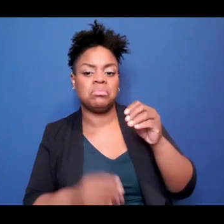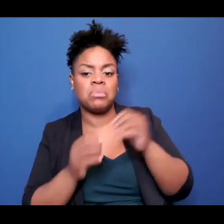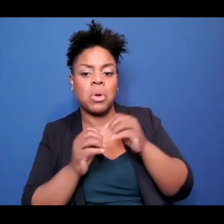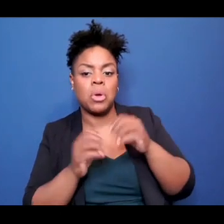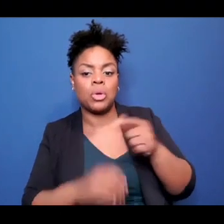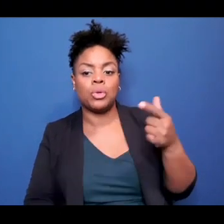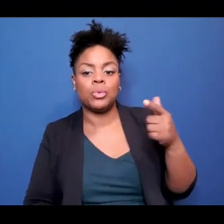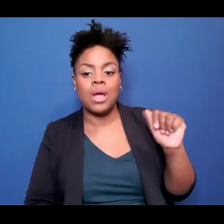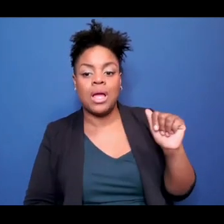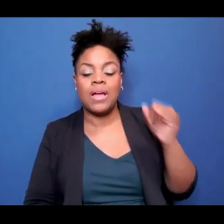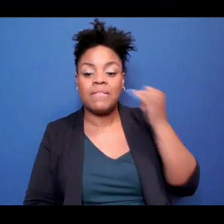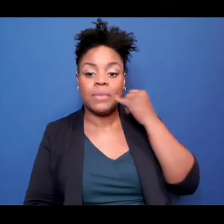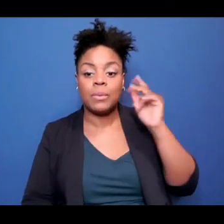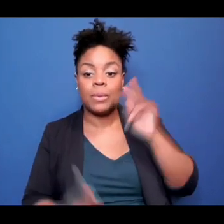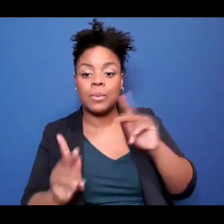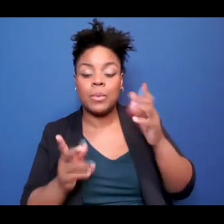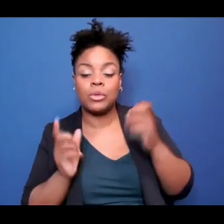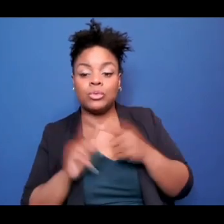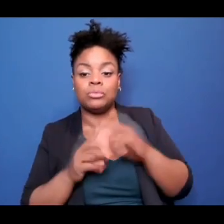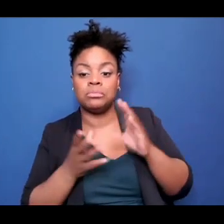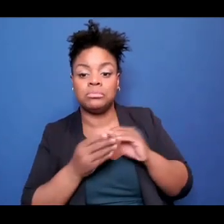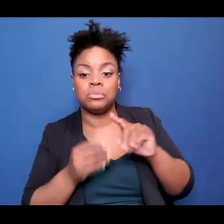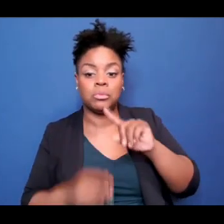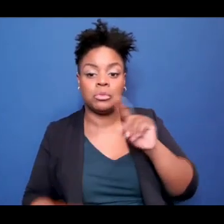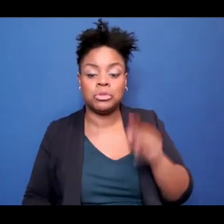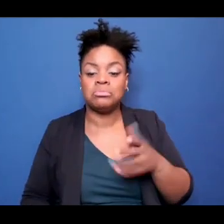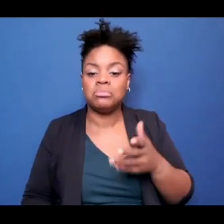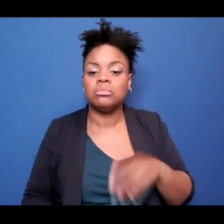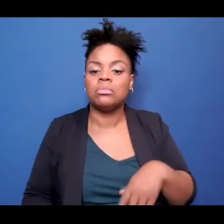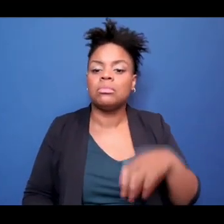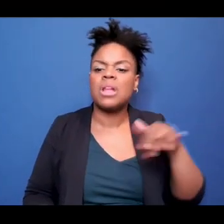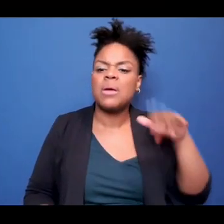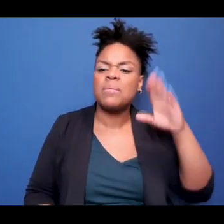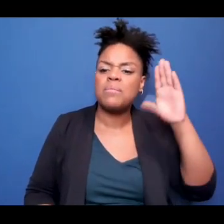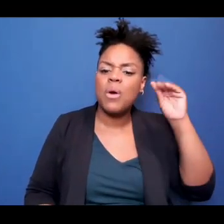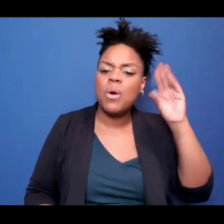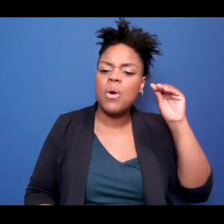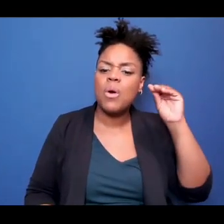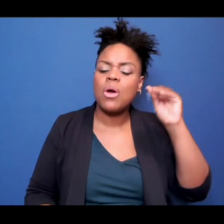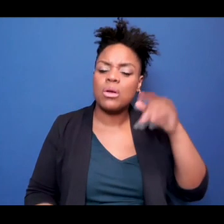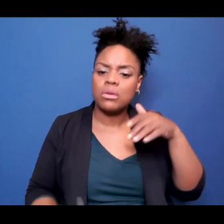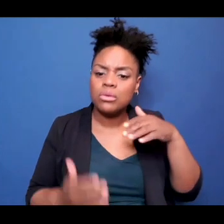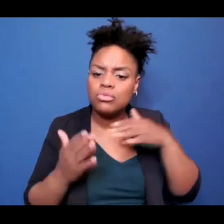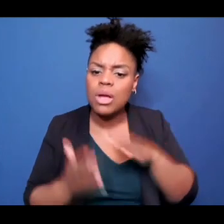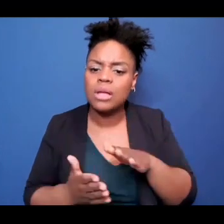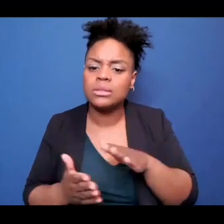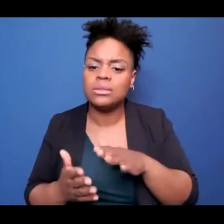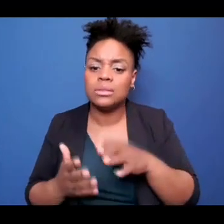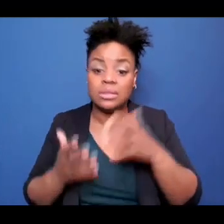PEOPLE ARE INTERESTED IN THE Q & A BUT BASICALLY THE STORY RE COUNTS A LITTLE BOY'S ENCOUNTERS WITH TIGERS AND THE